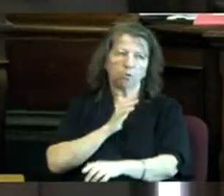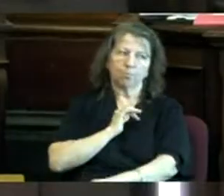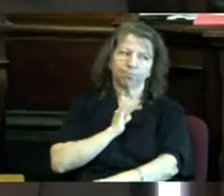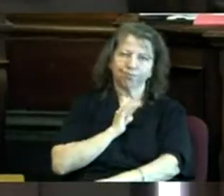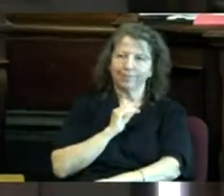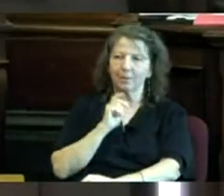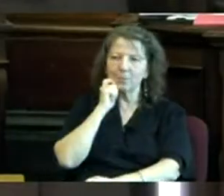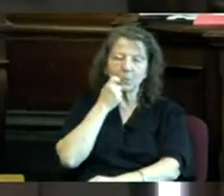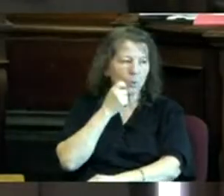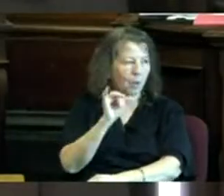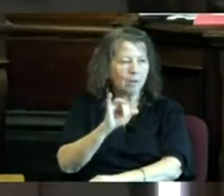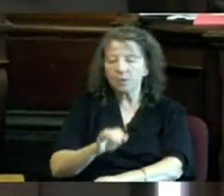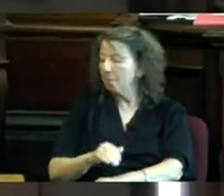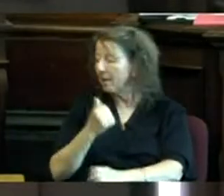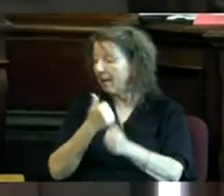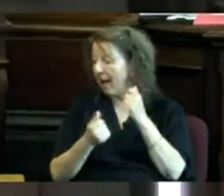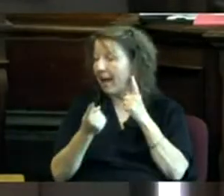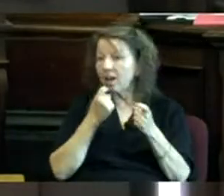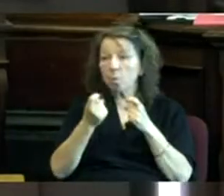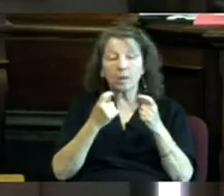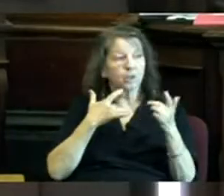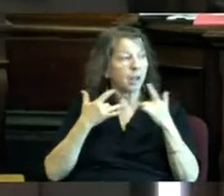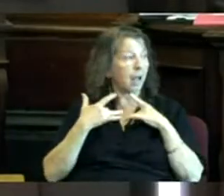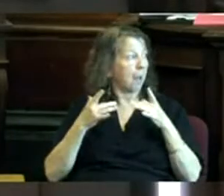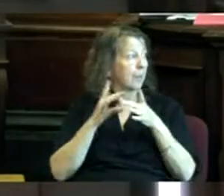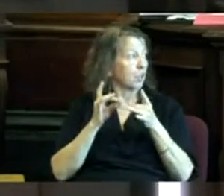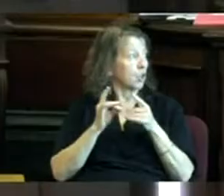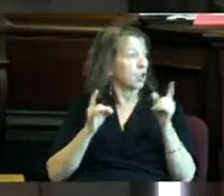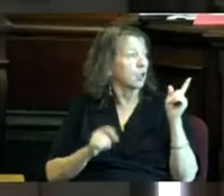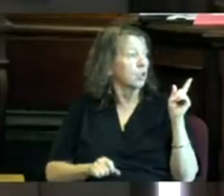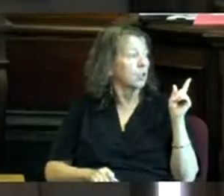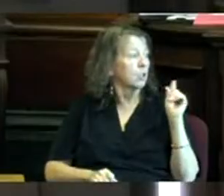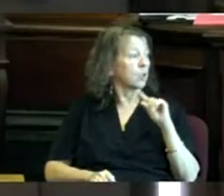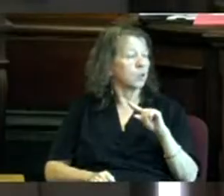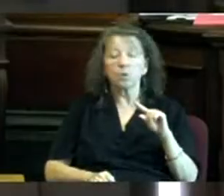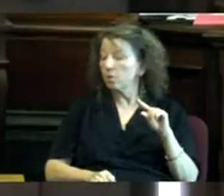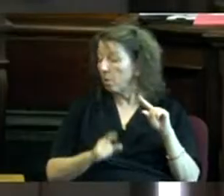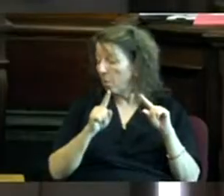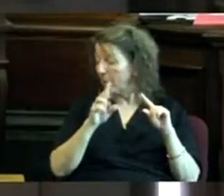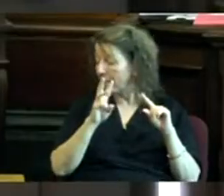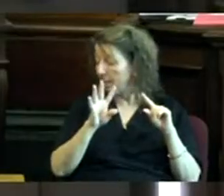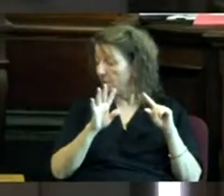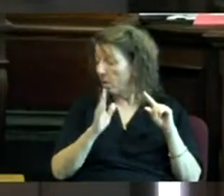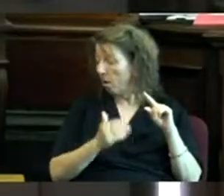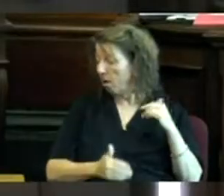Street. And on top of that, the RPO Under the Stars performance, which is always really wonderful